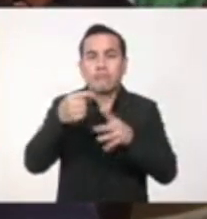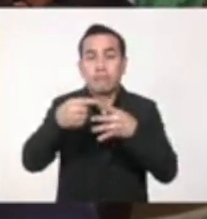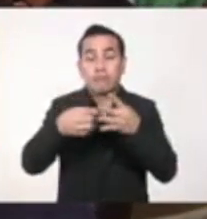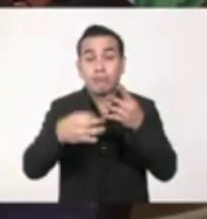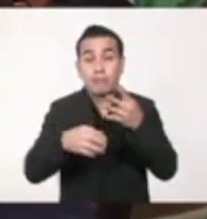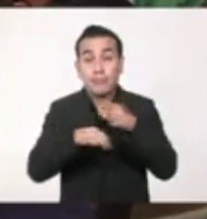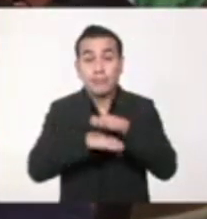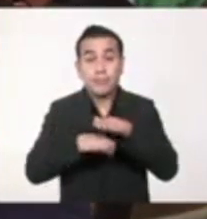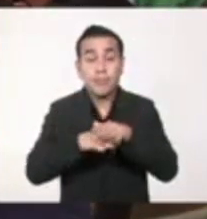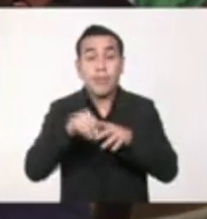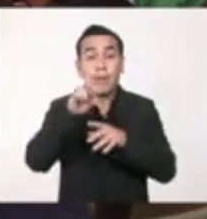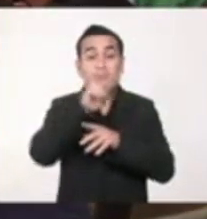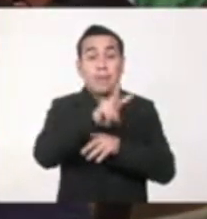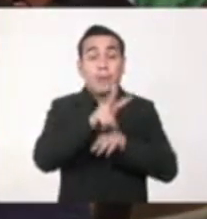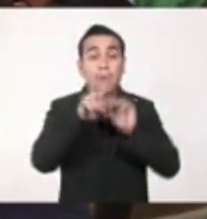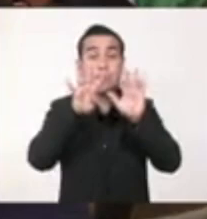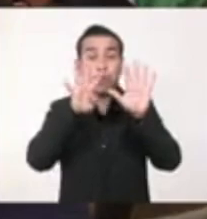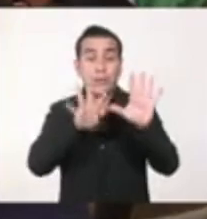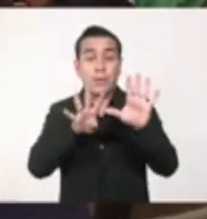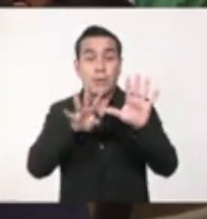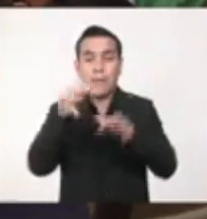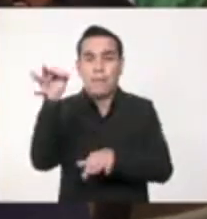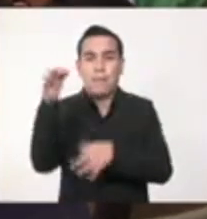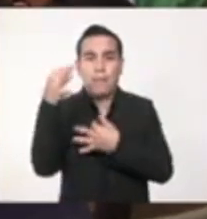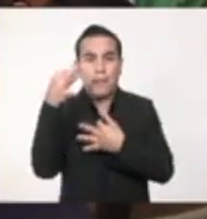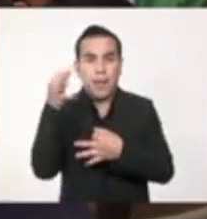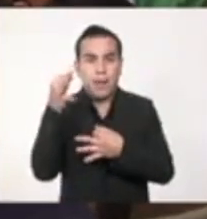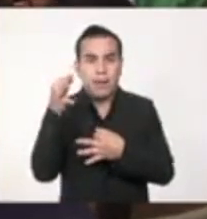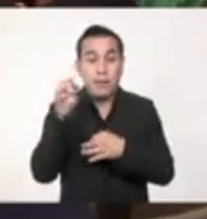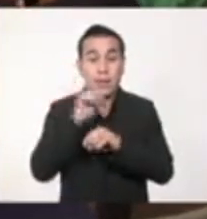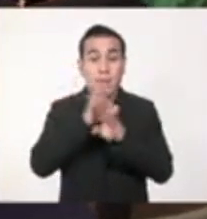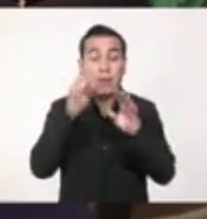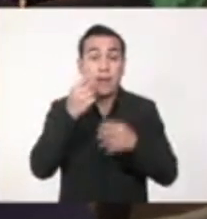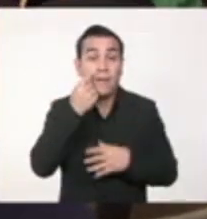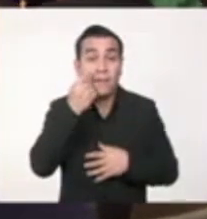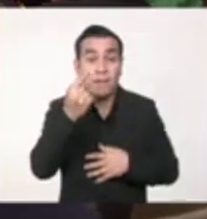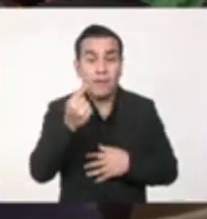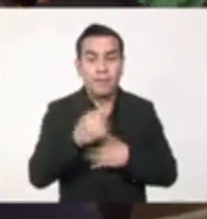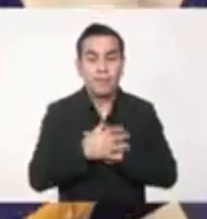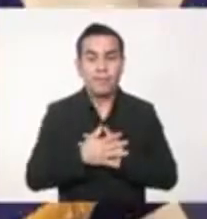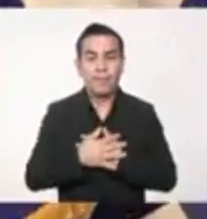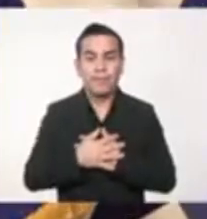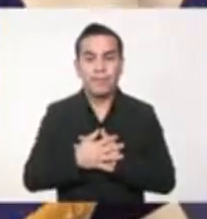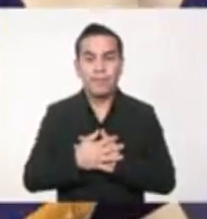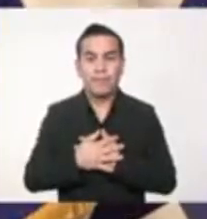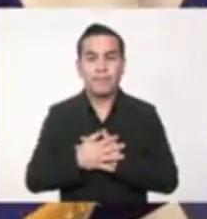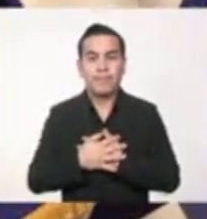Twenty-nine pages of causes and there they are. We can give you a